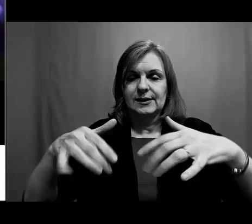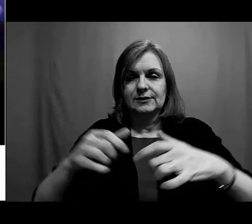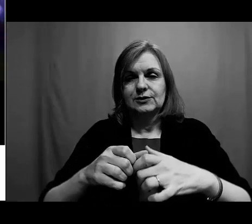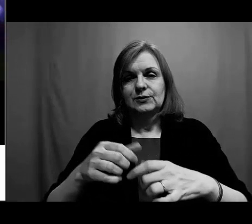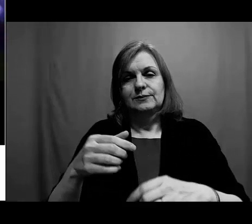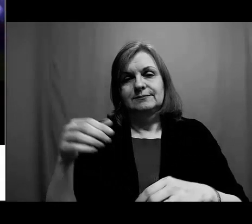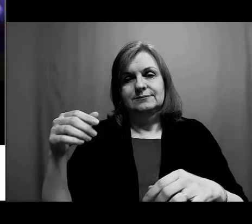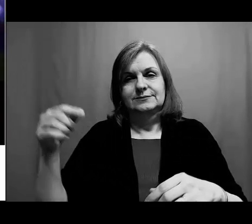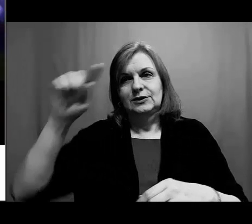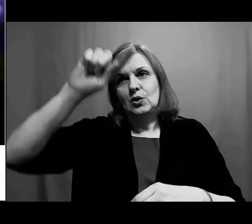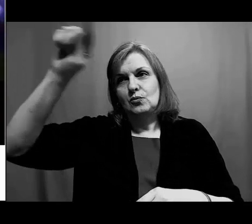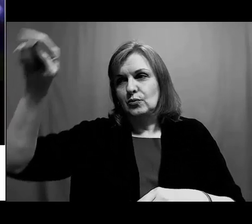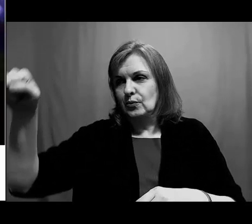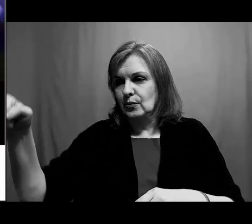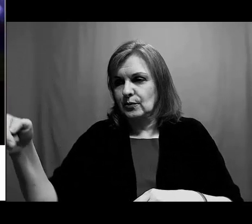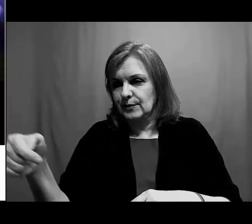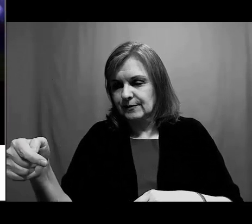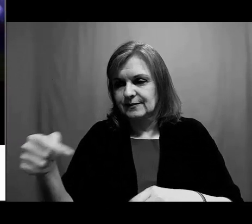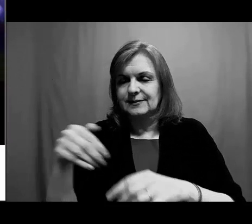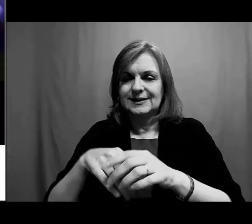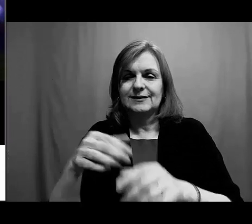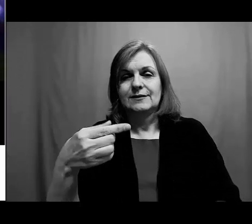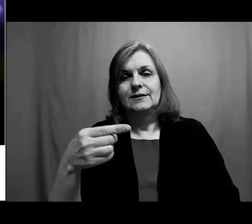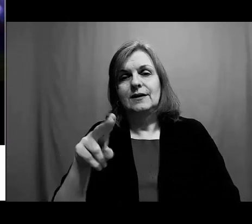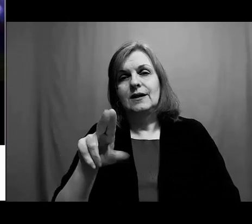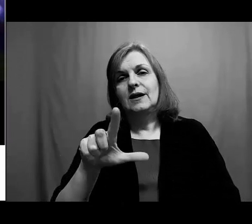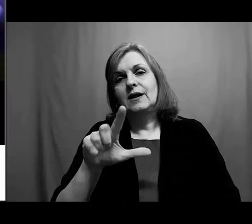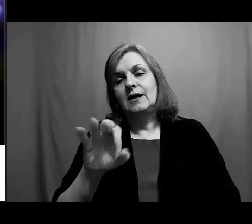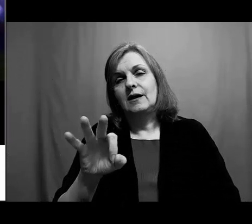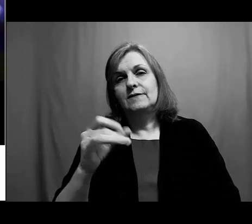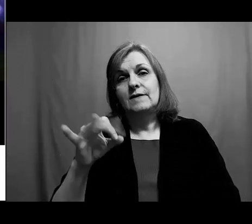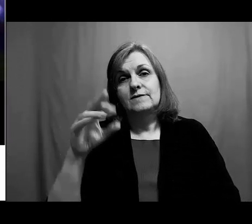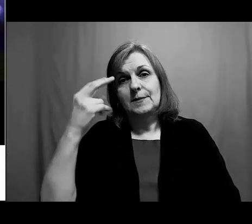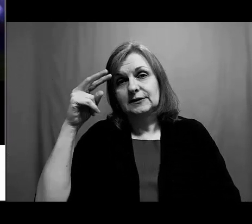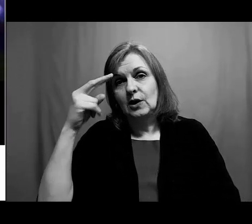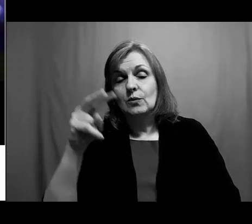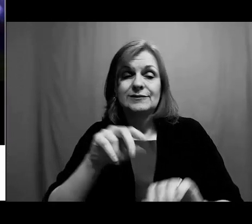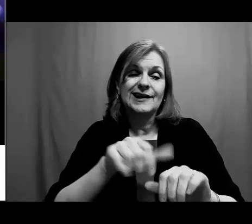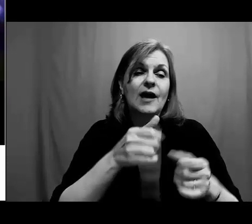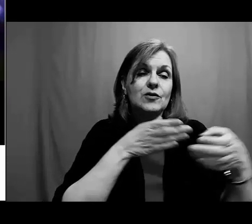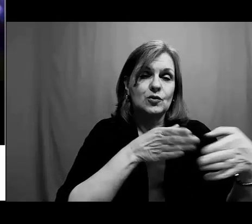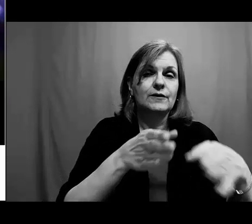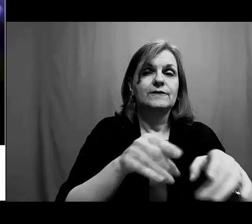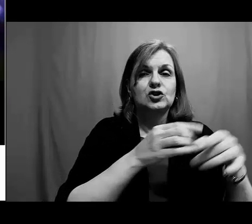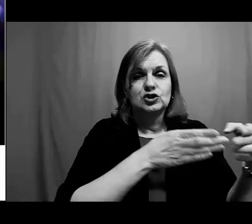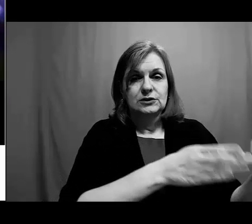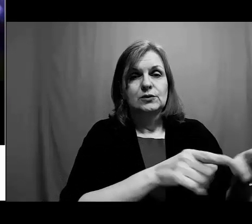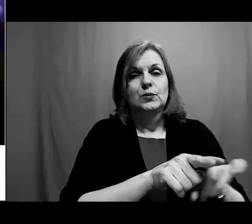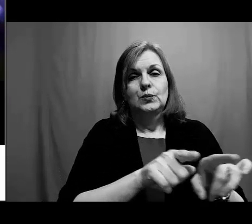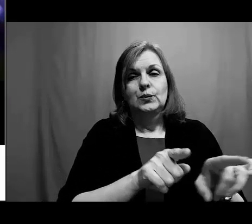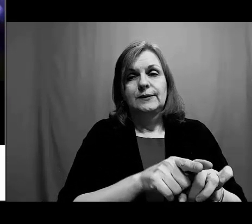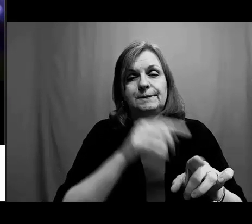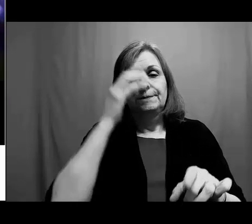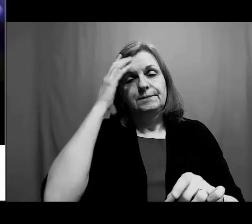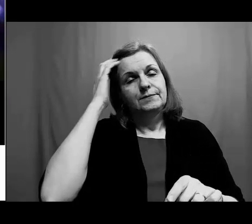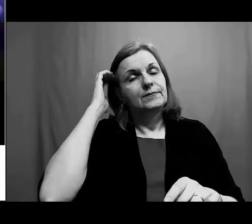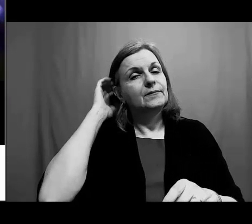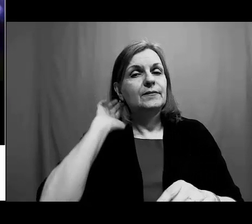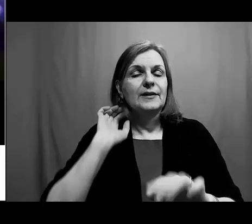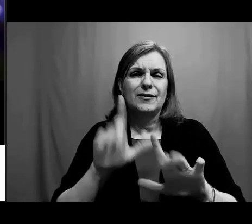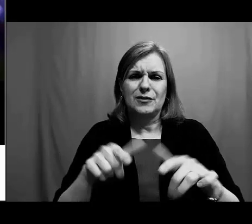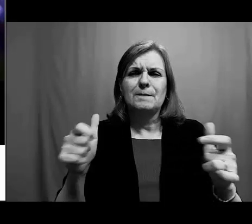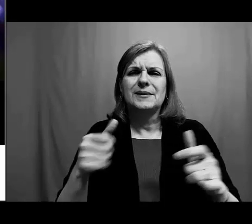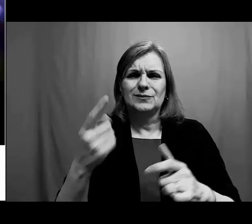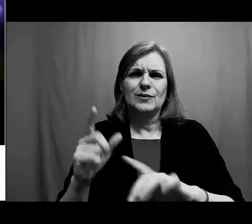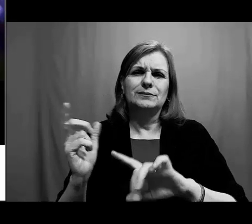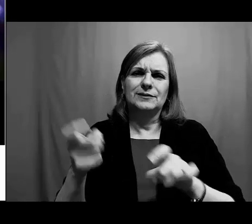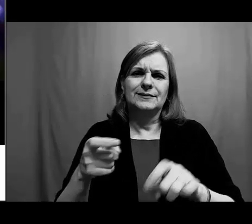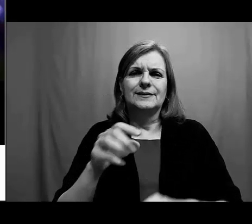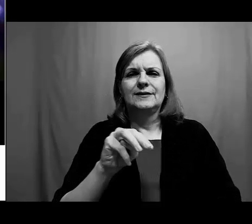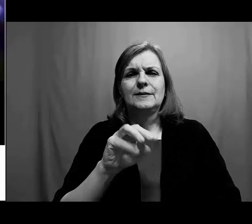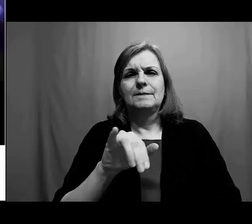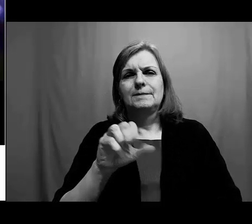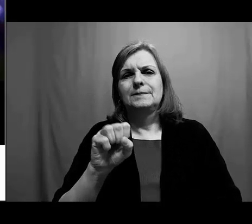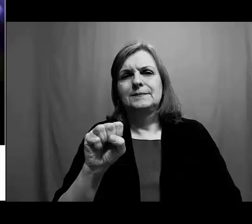and into the Gulf of Mexico and a number of other rivers as well - but the biggest one contributing to this is the